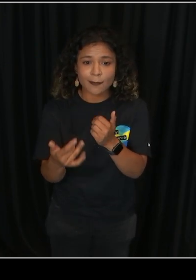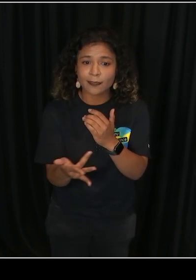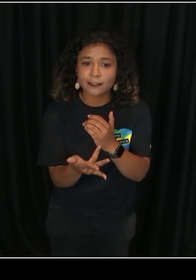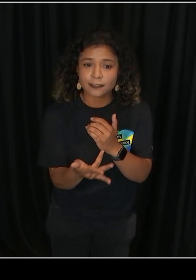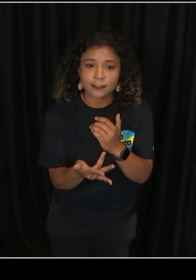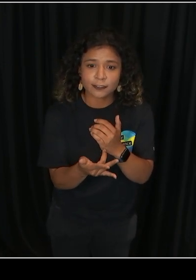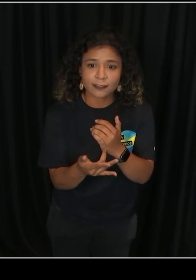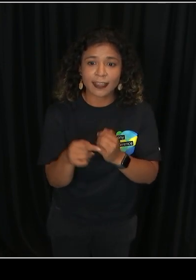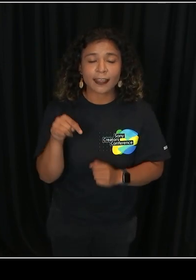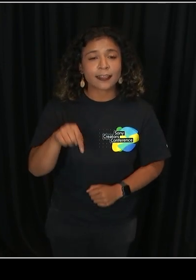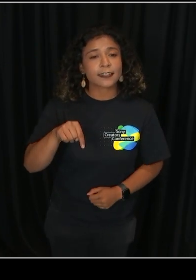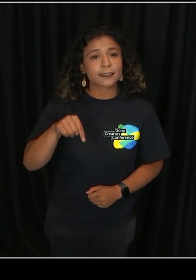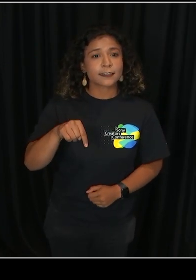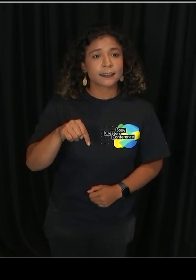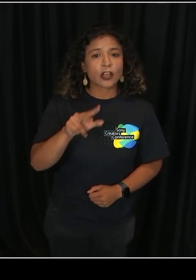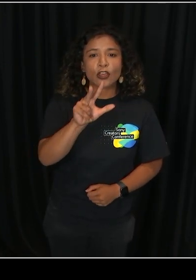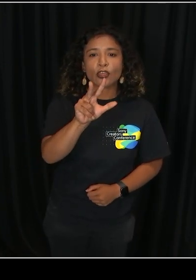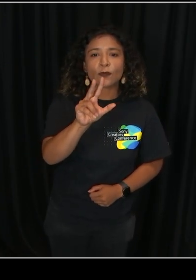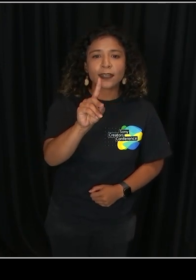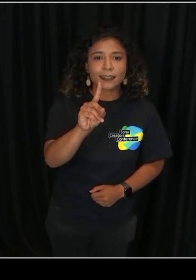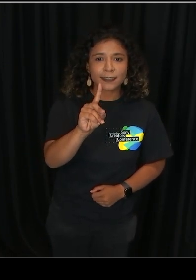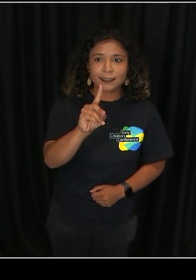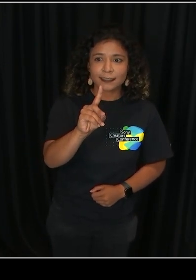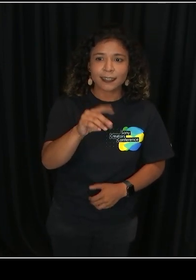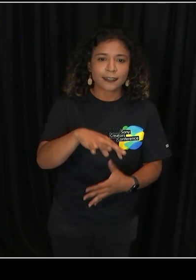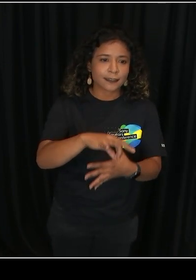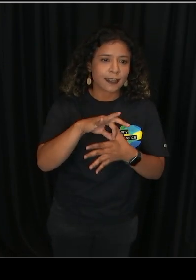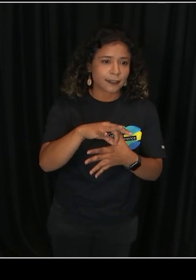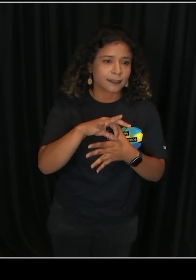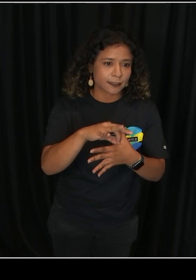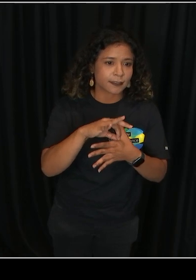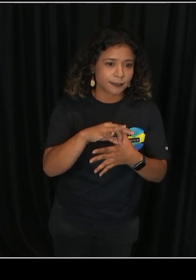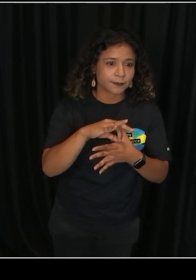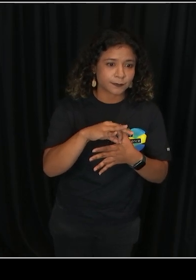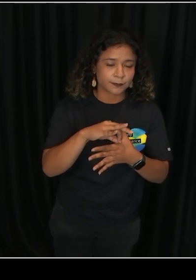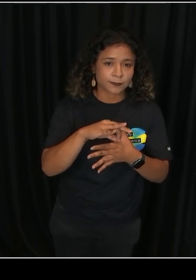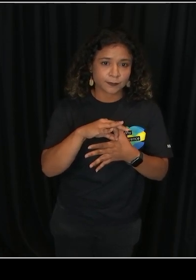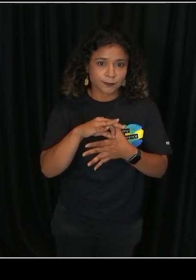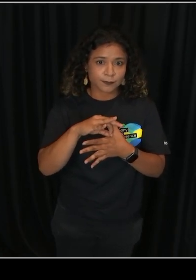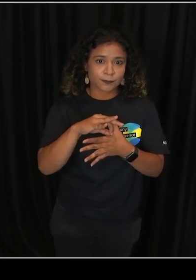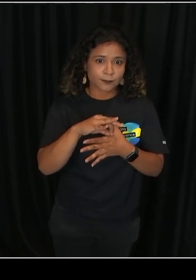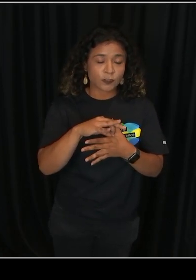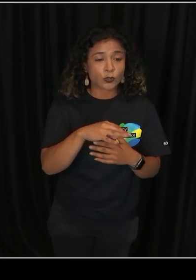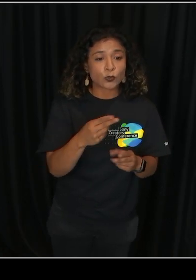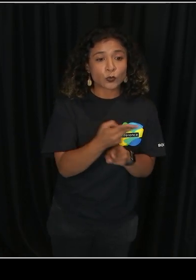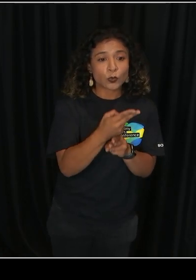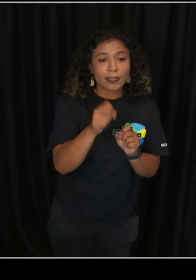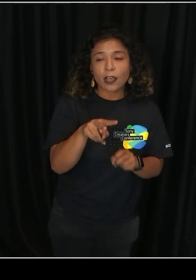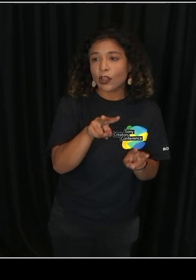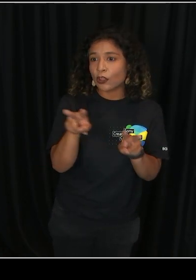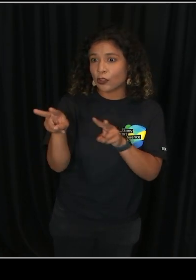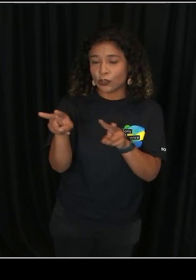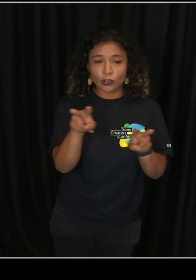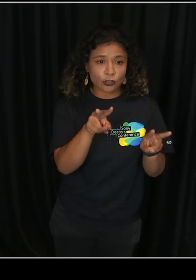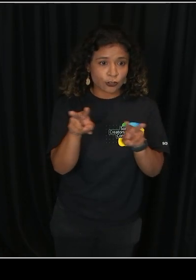This is the 3D CG contents so that user can look at the super play from the various angles